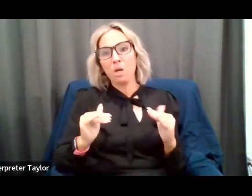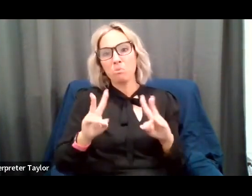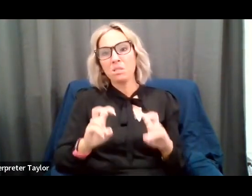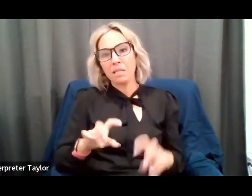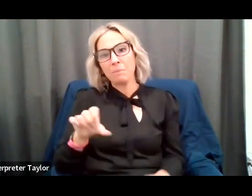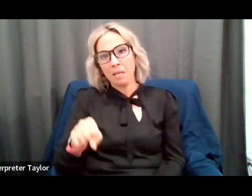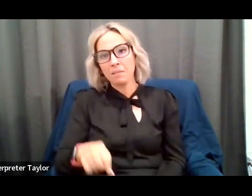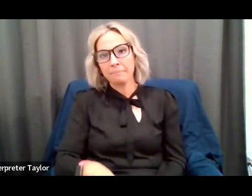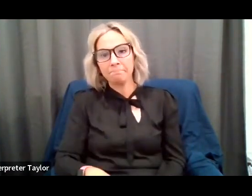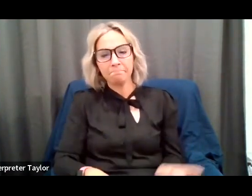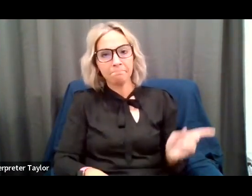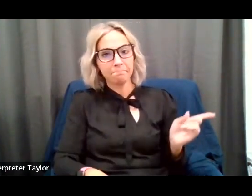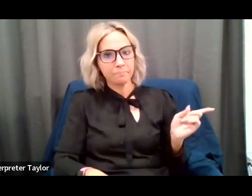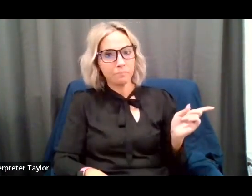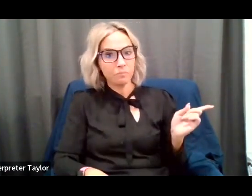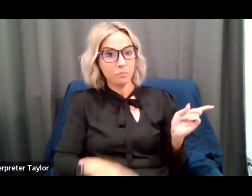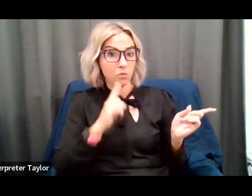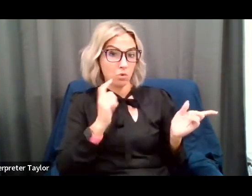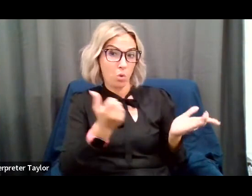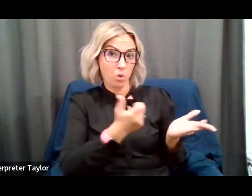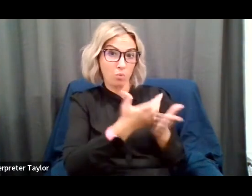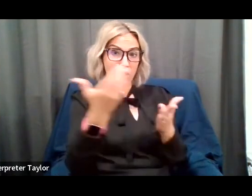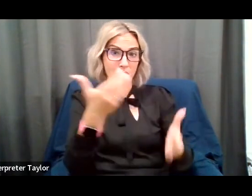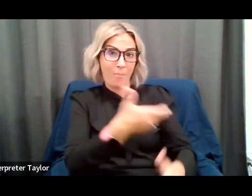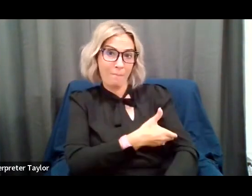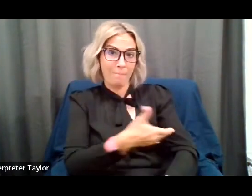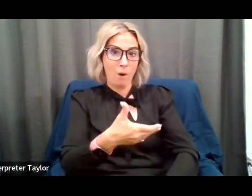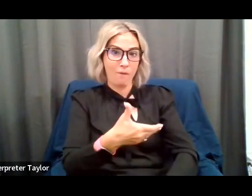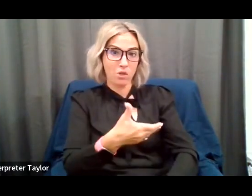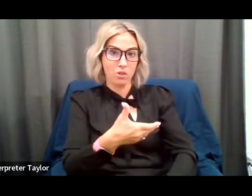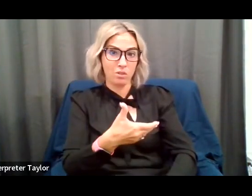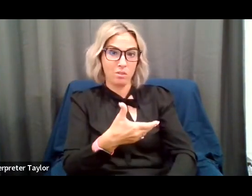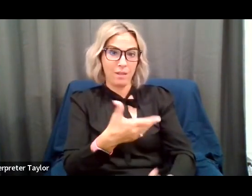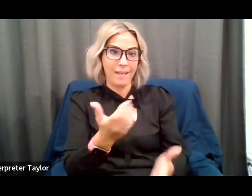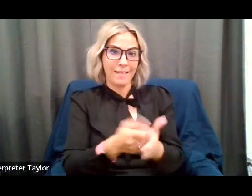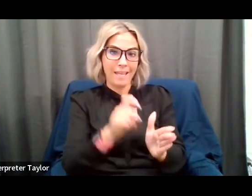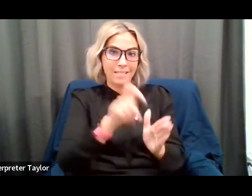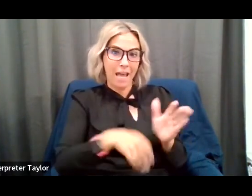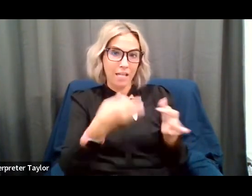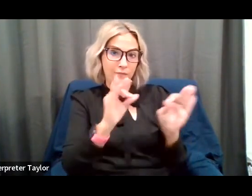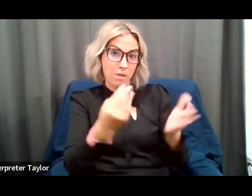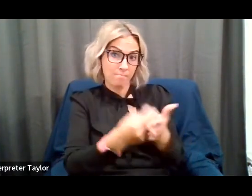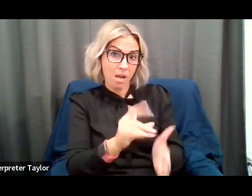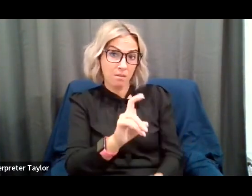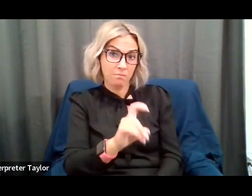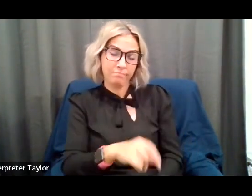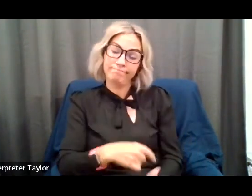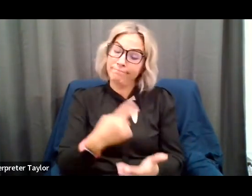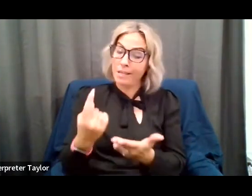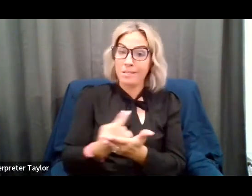So the-the rich and the powerful make tax-free money. Sometimes it's insurance companies,